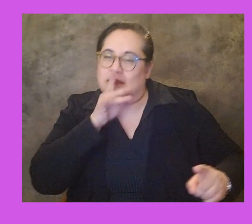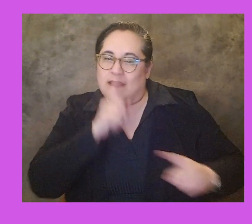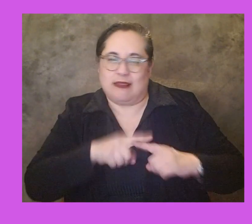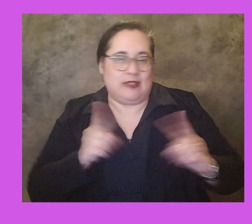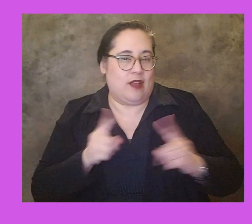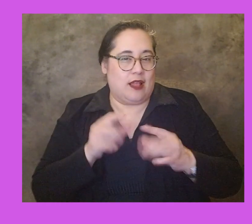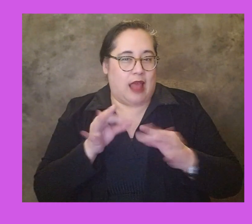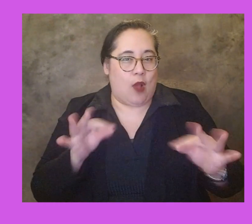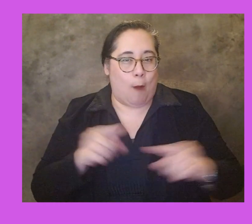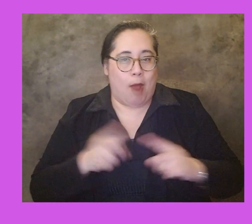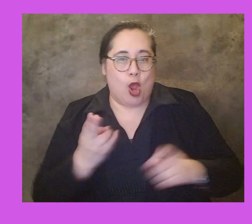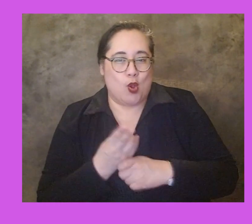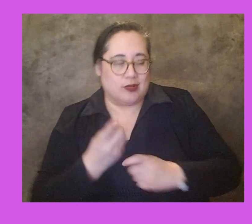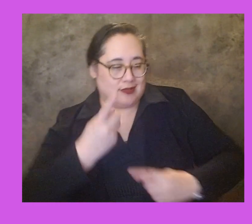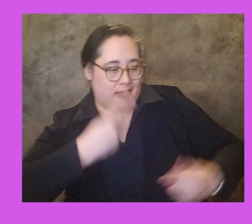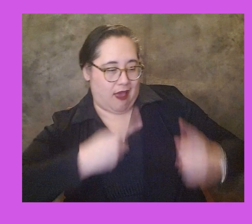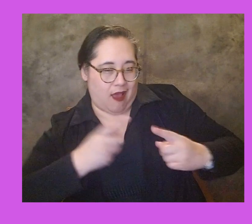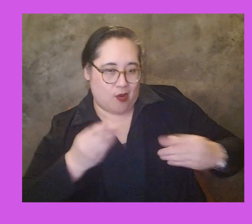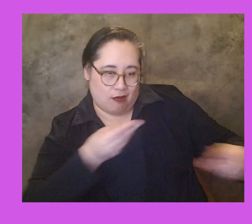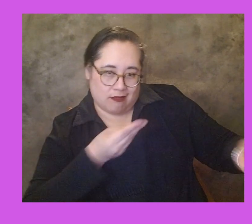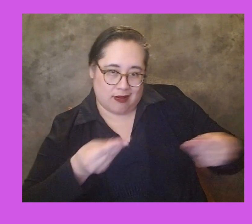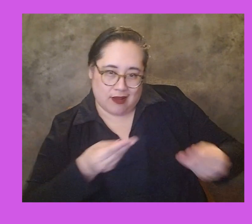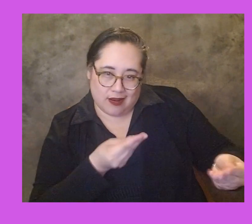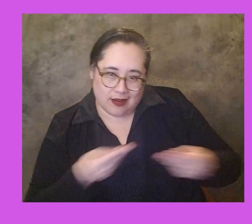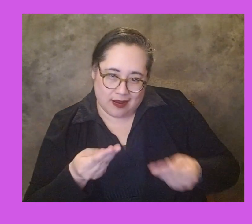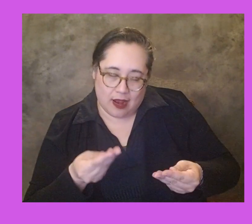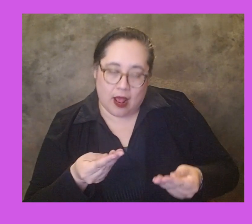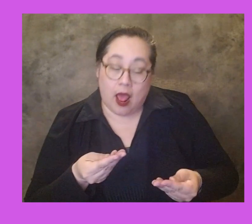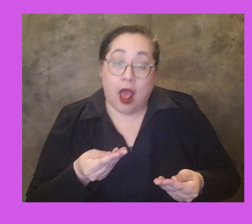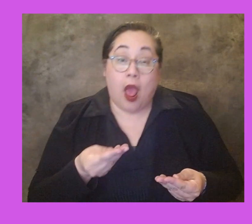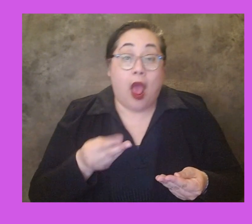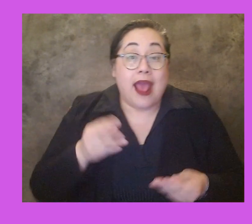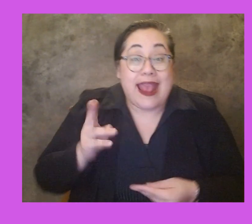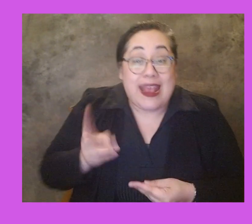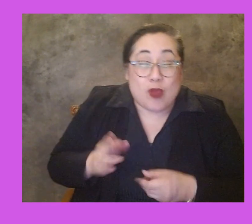History is full of moments made possible thanks to the interpreters.